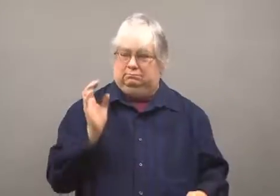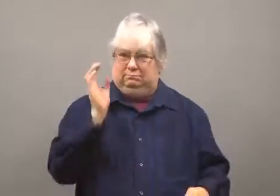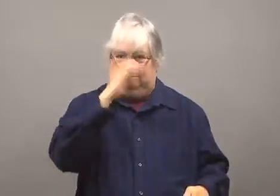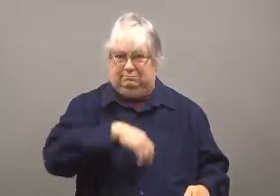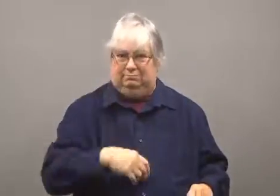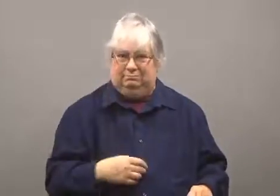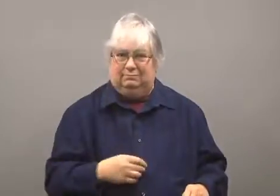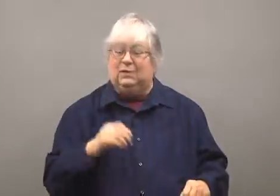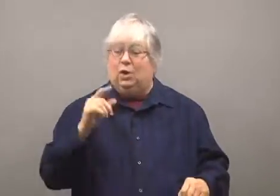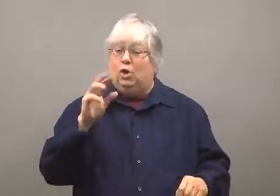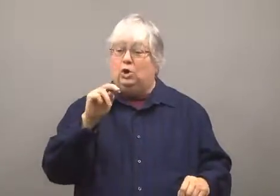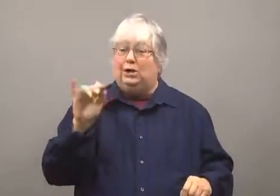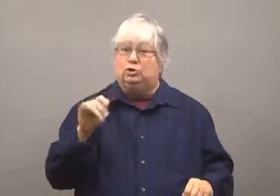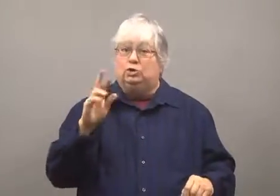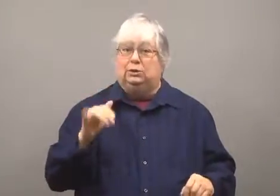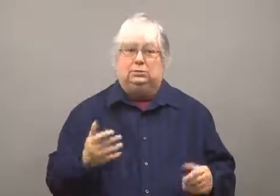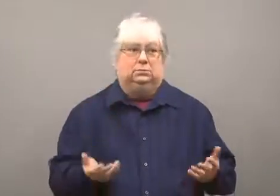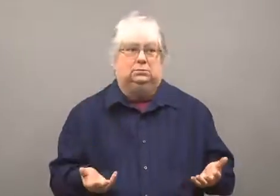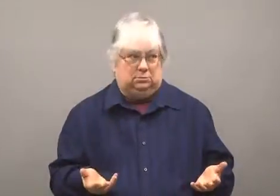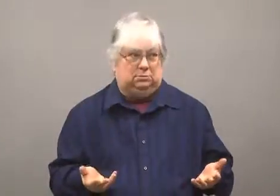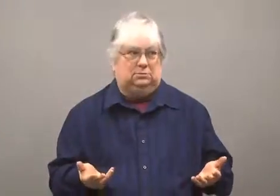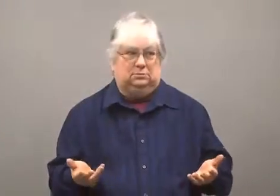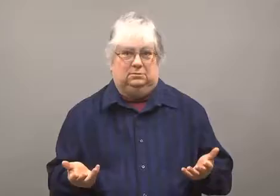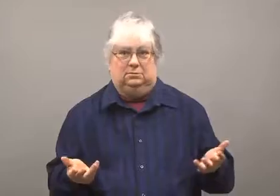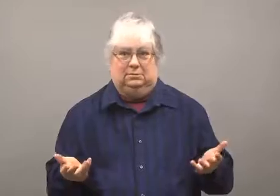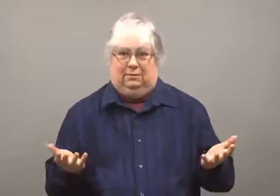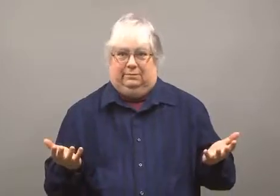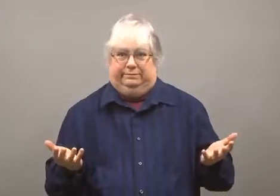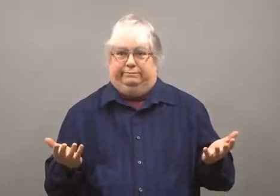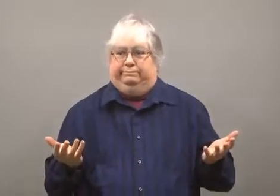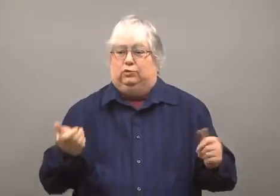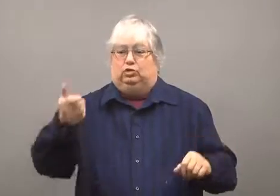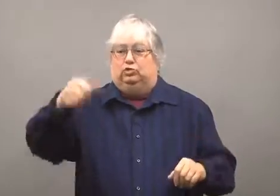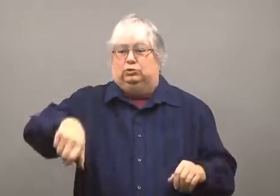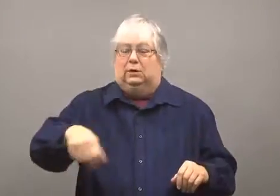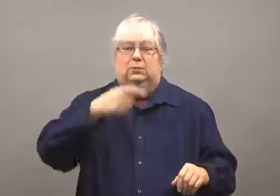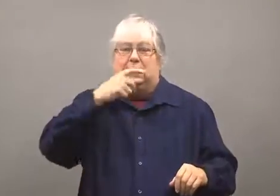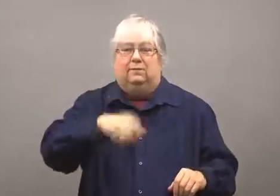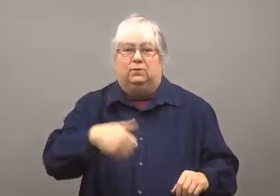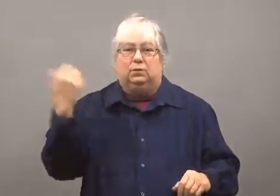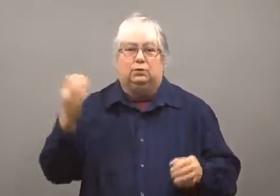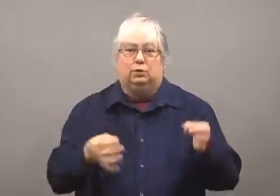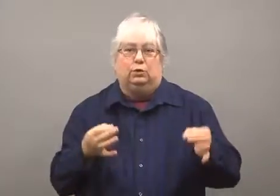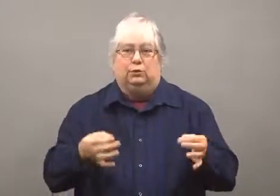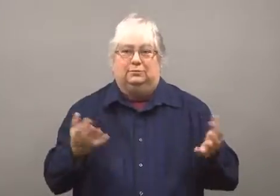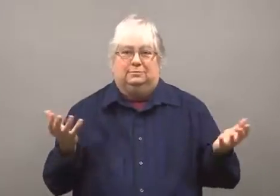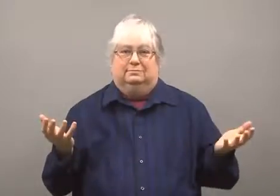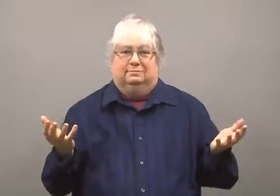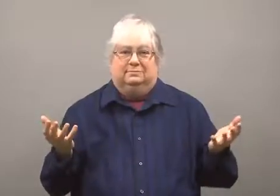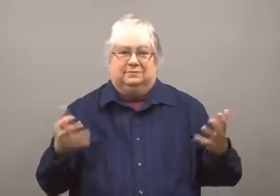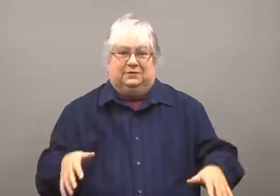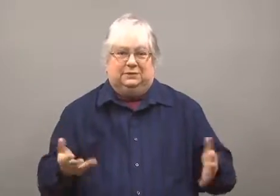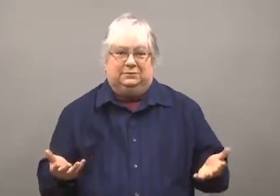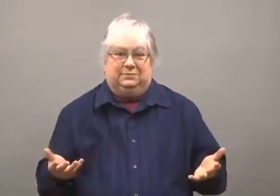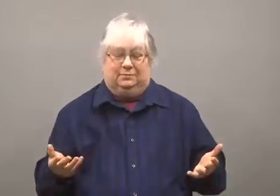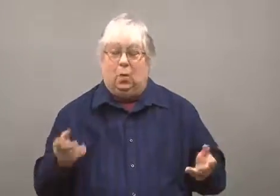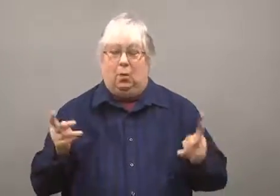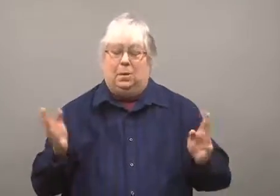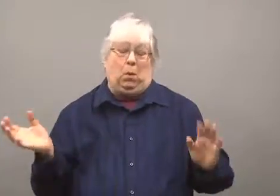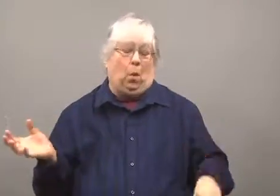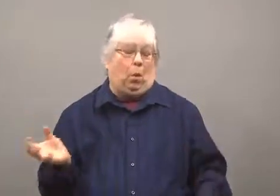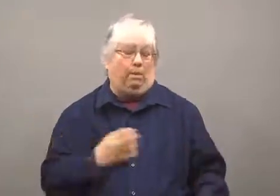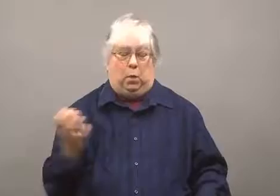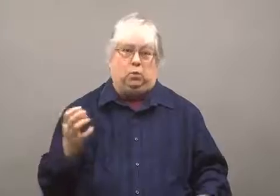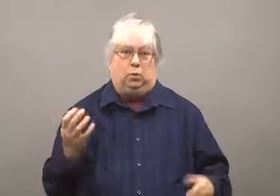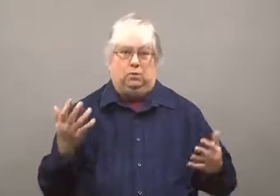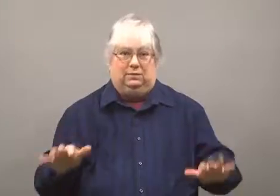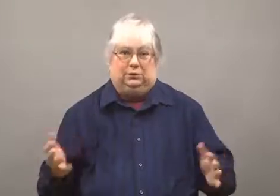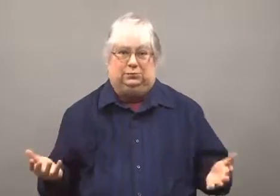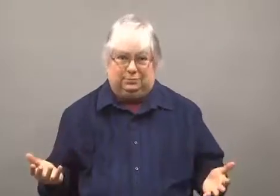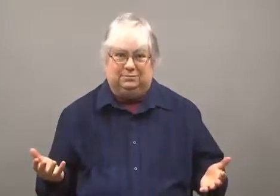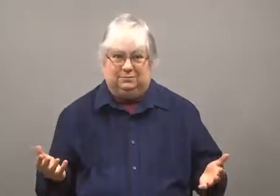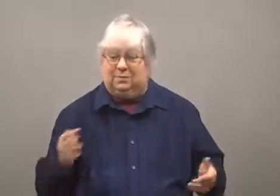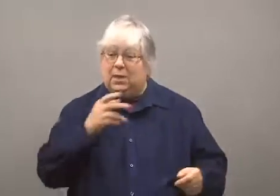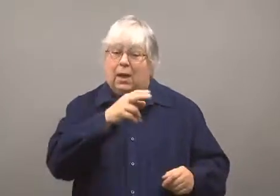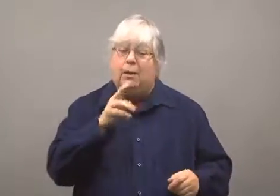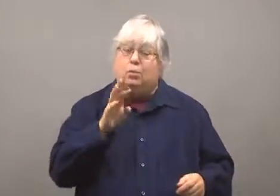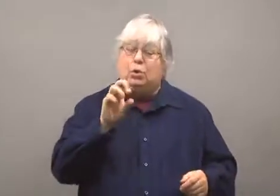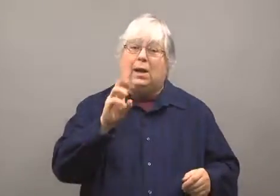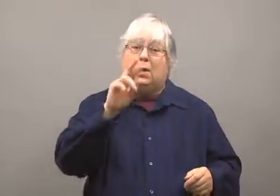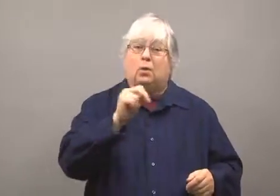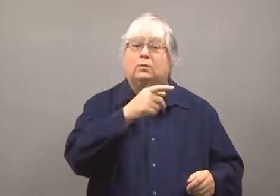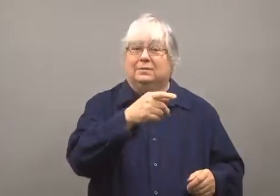That was very strange. The grand jury didn't know what to make of it and didn't indict.